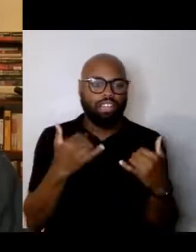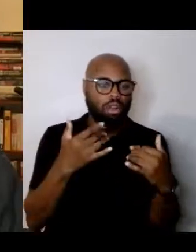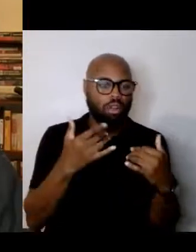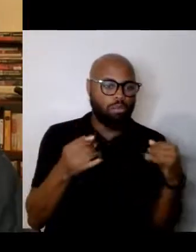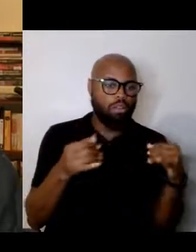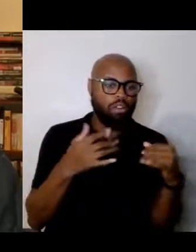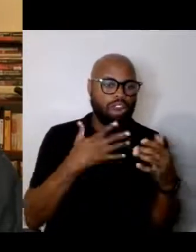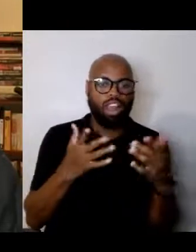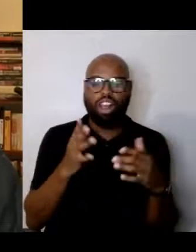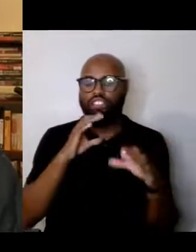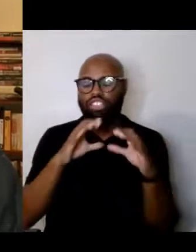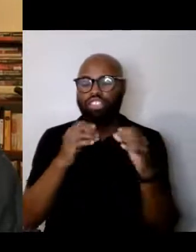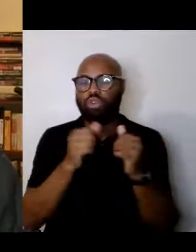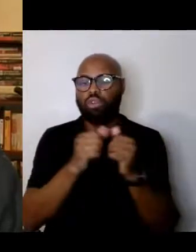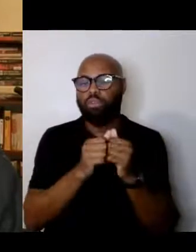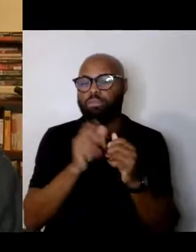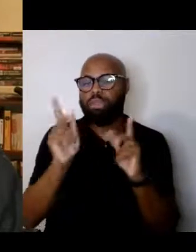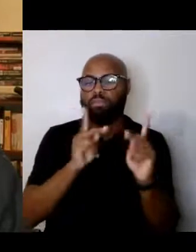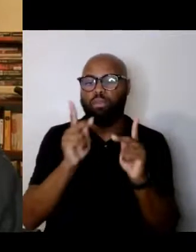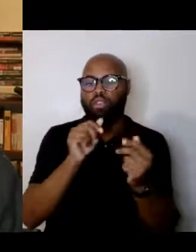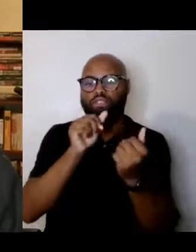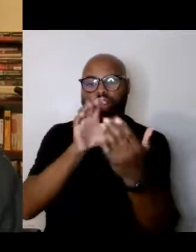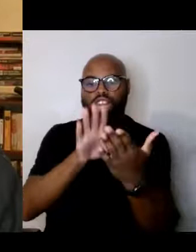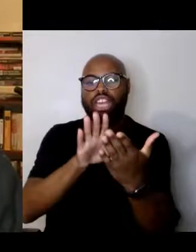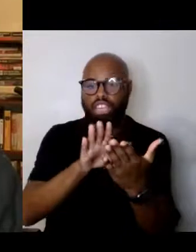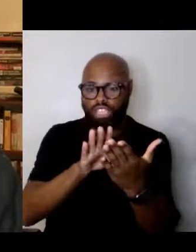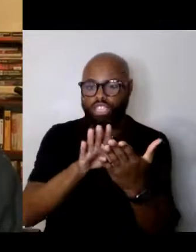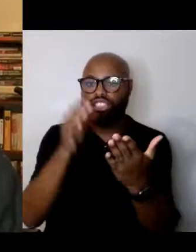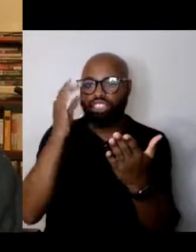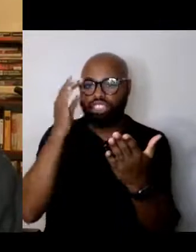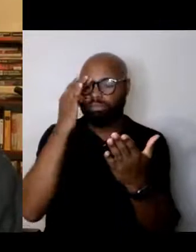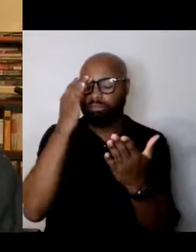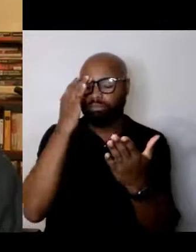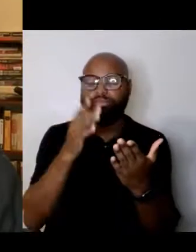Learn more at pbs.org/exploringhate.